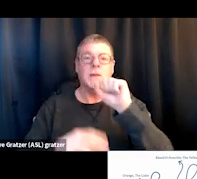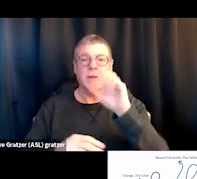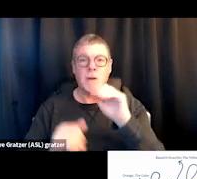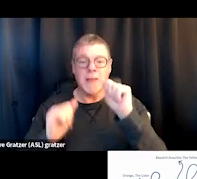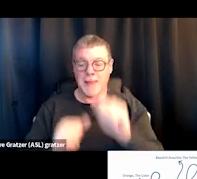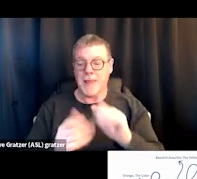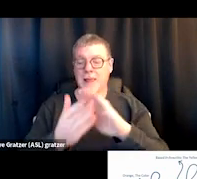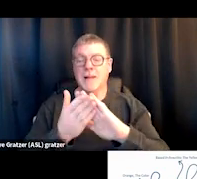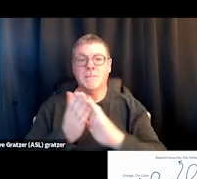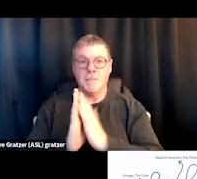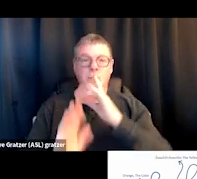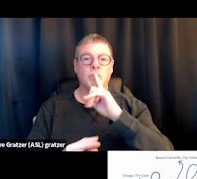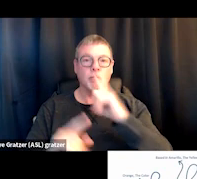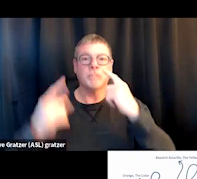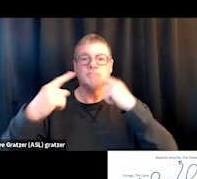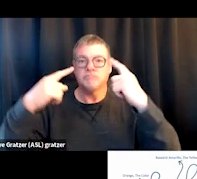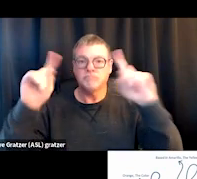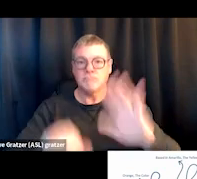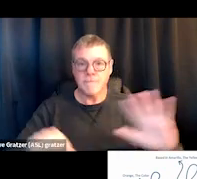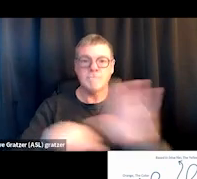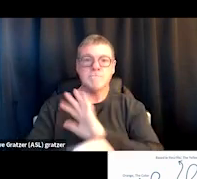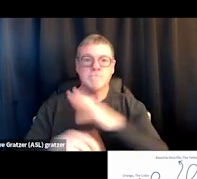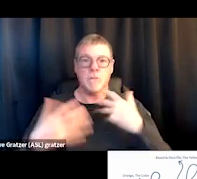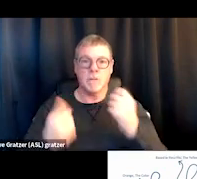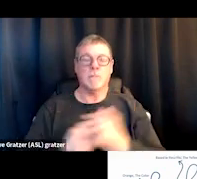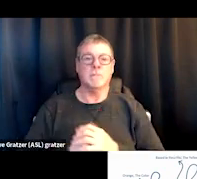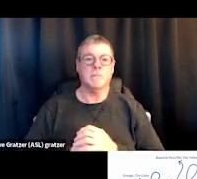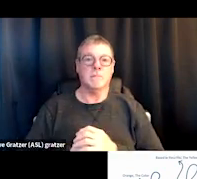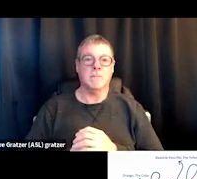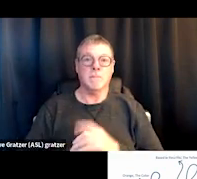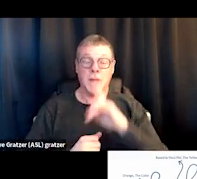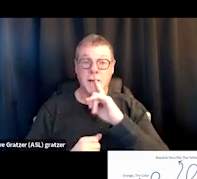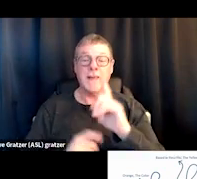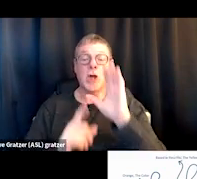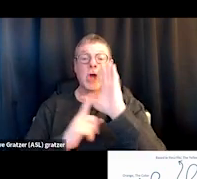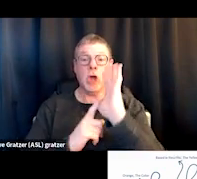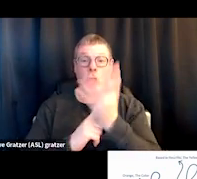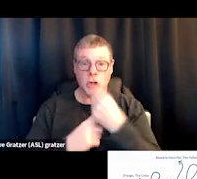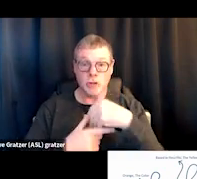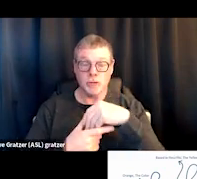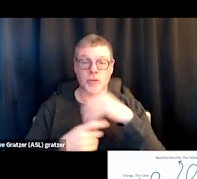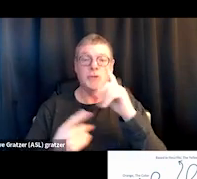really, truly, achieve whole health, is there a culture? Would there be a willingness for a physician